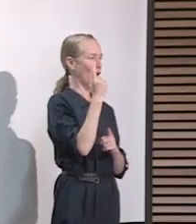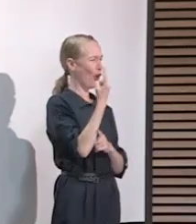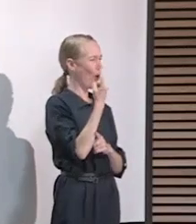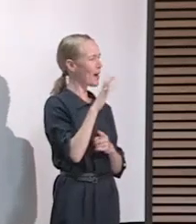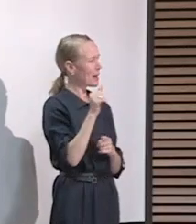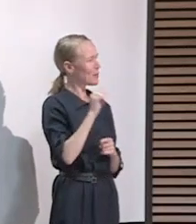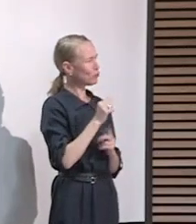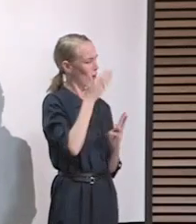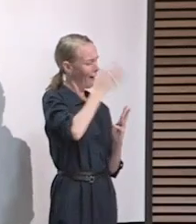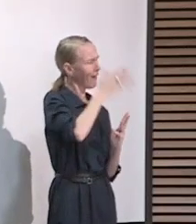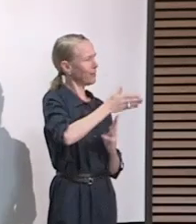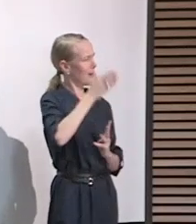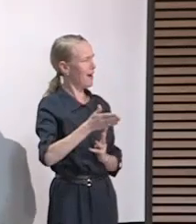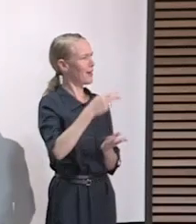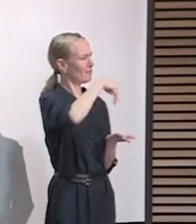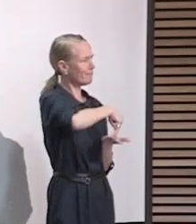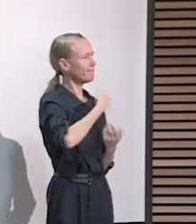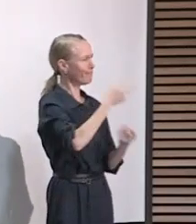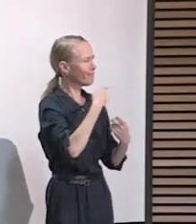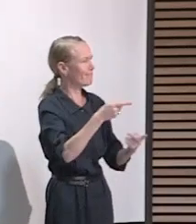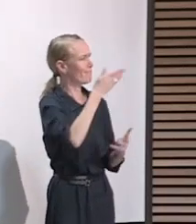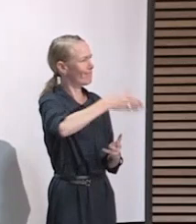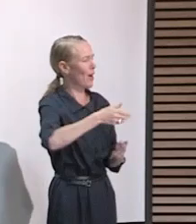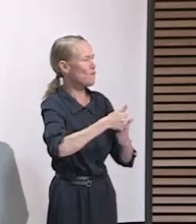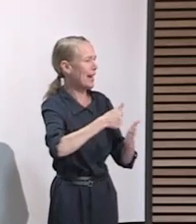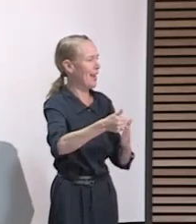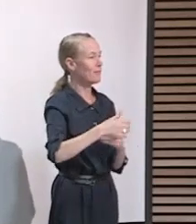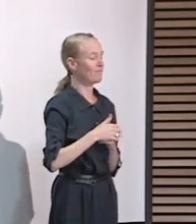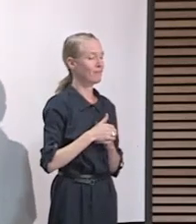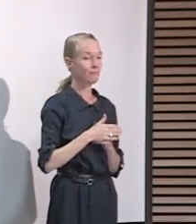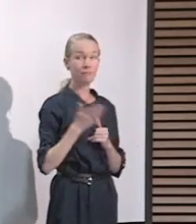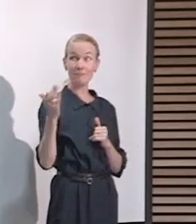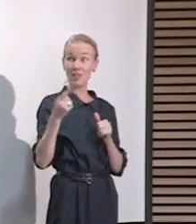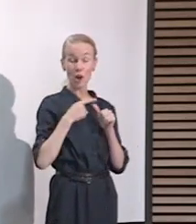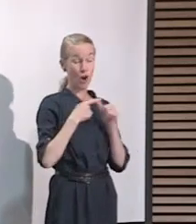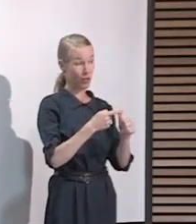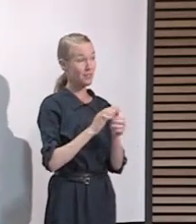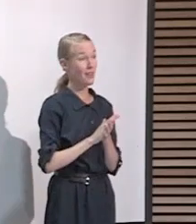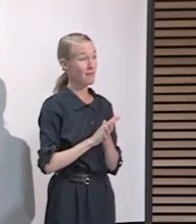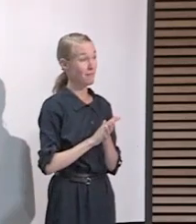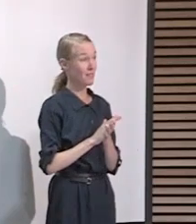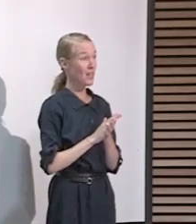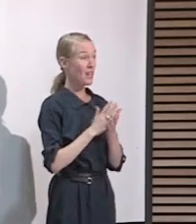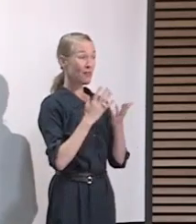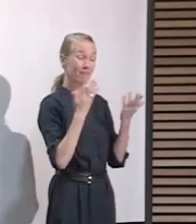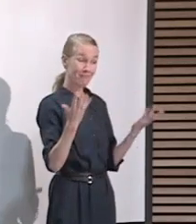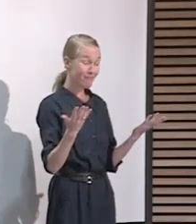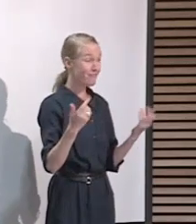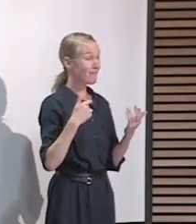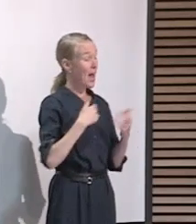speculation goes like wildfire for hours before you're able to debunk it at this press conference. I'll make a couple of